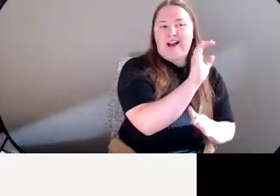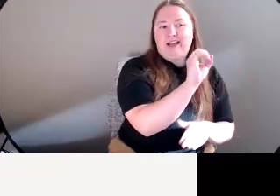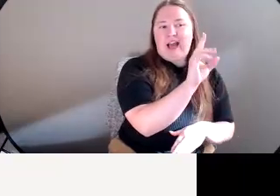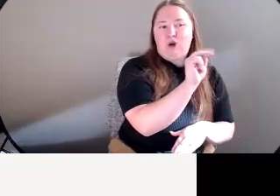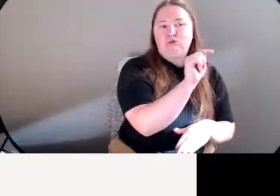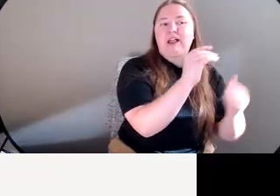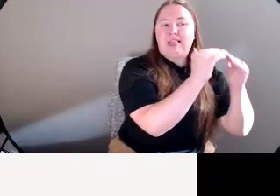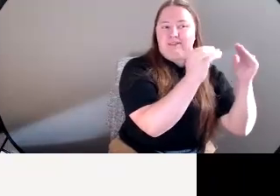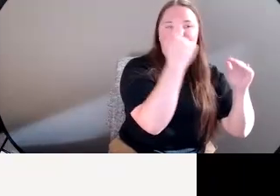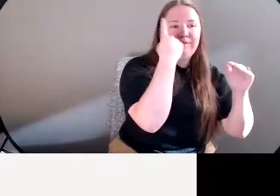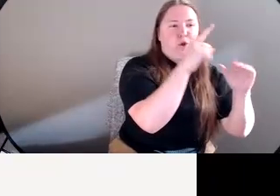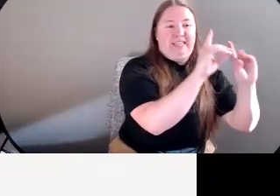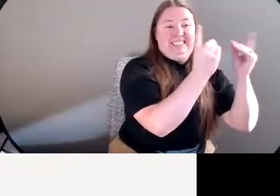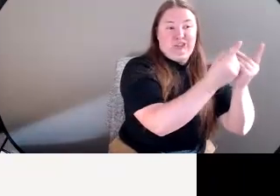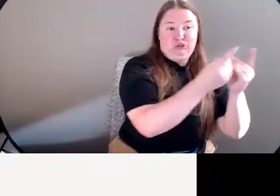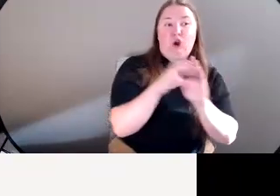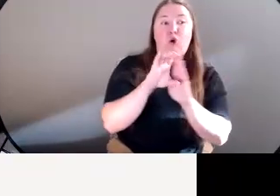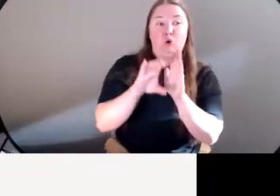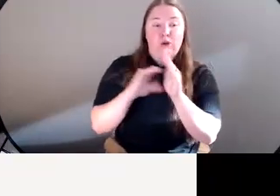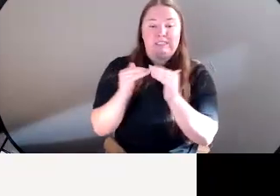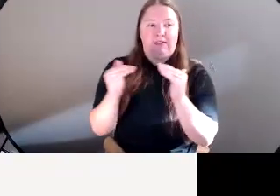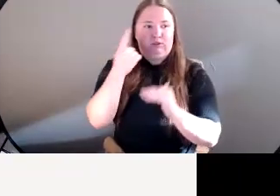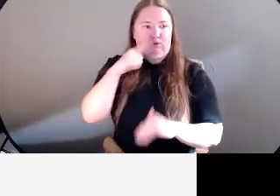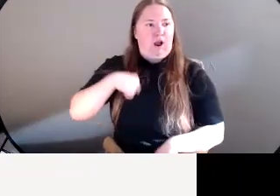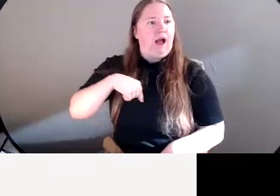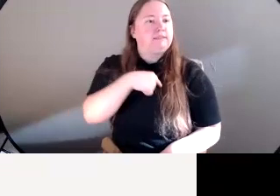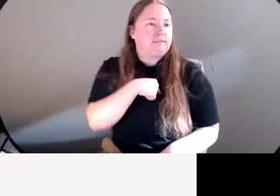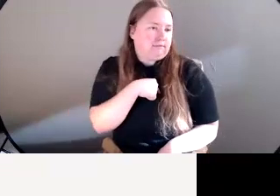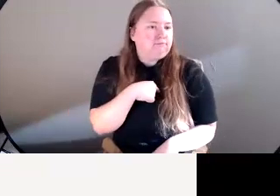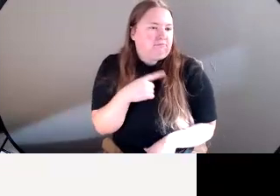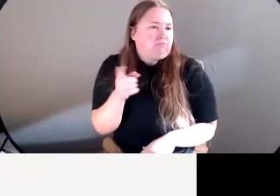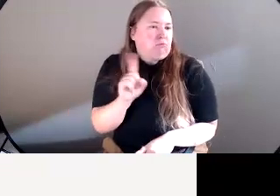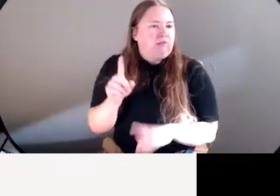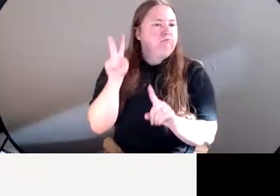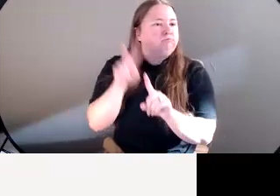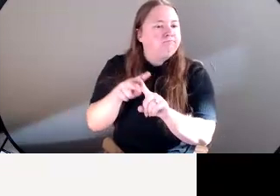The course level would be in our courses that where you have been assigned as an instructor.